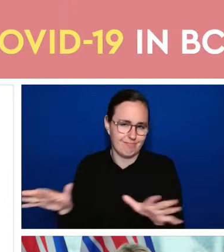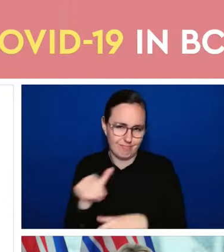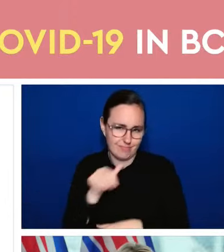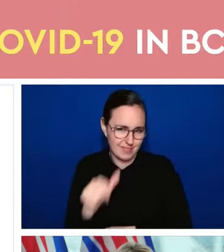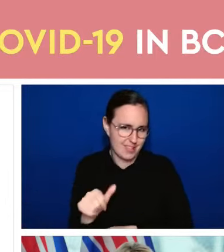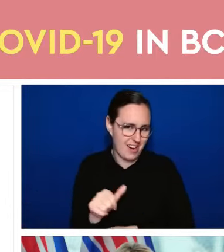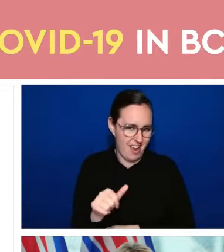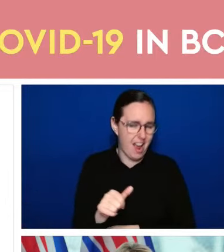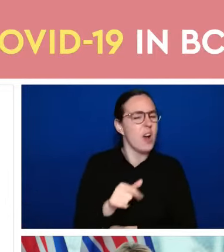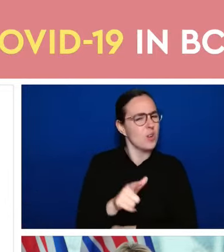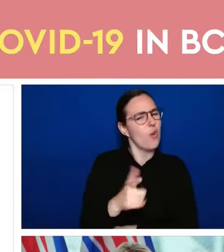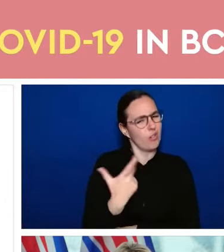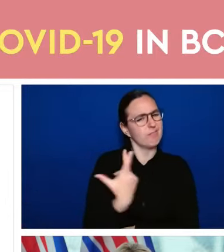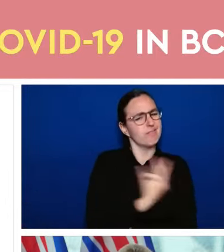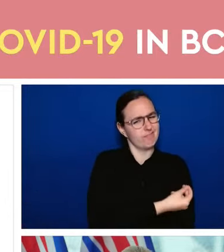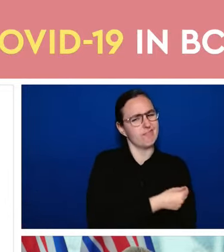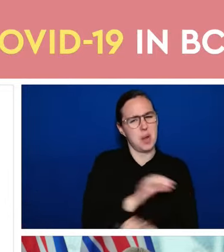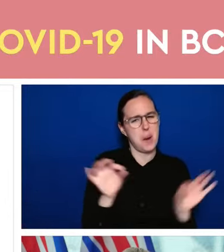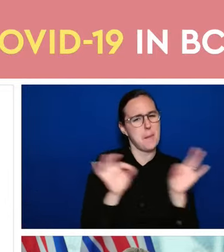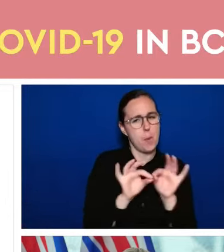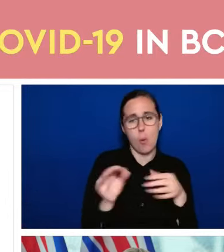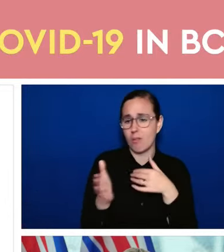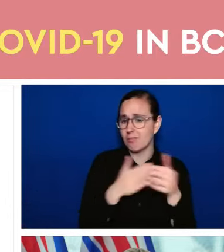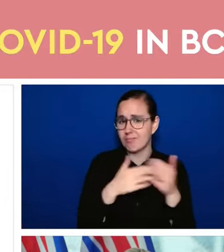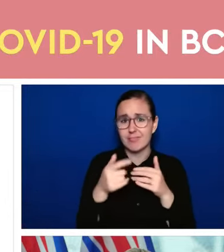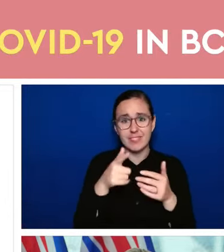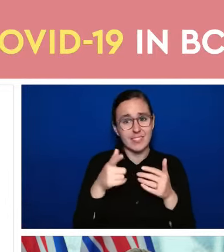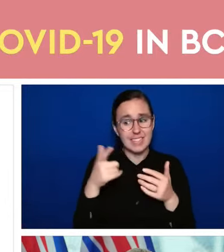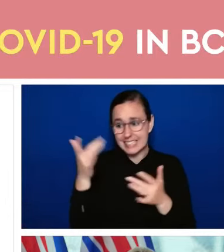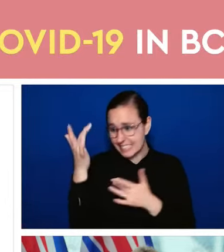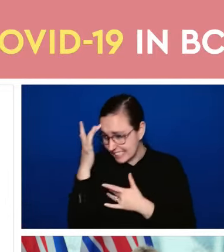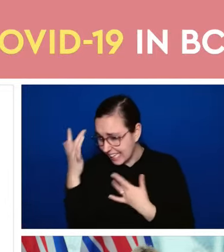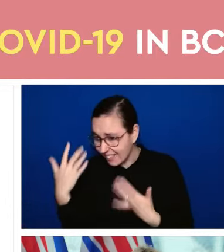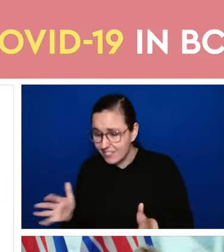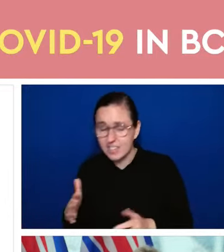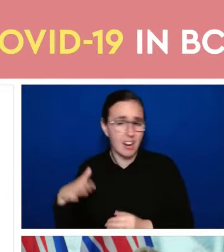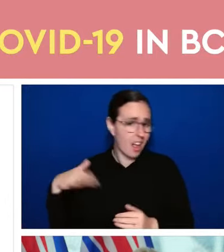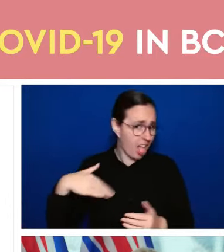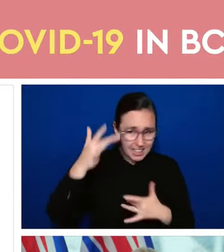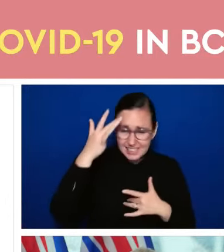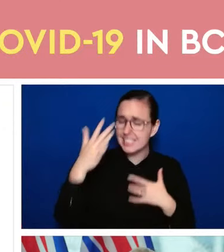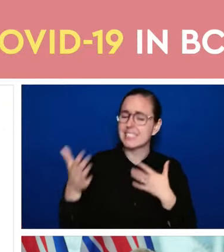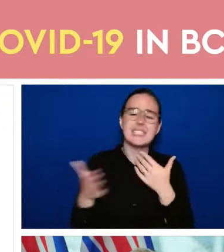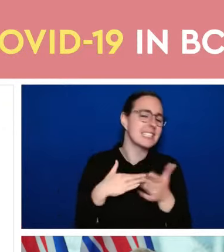had previous infection in the last few months. The other thing